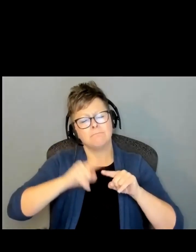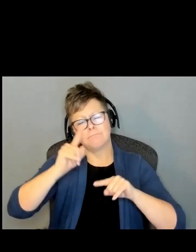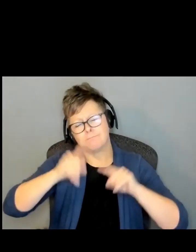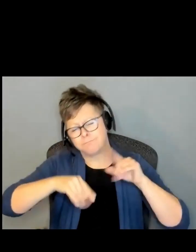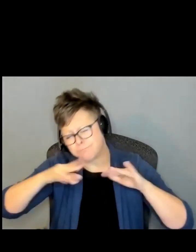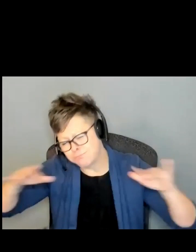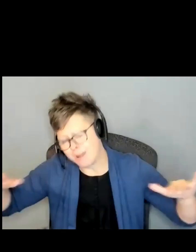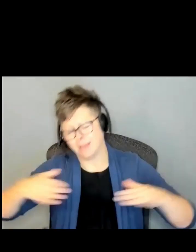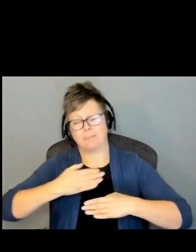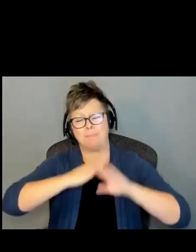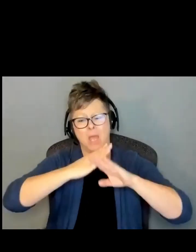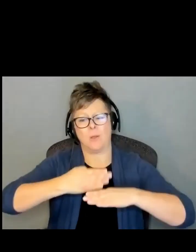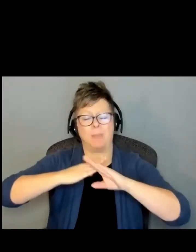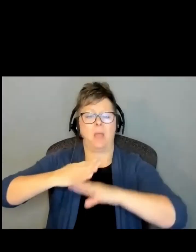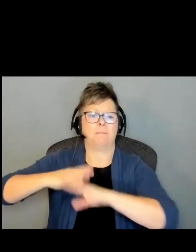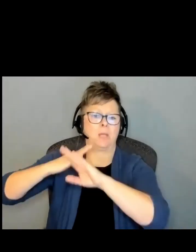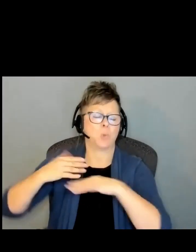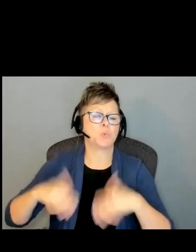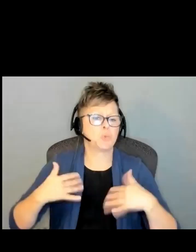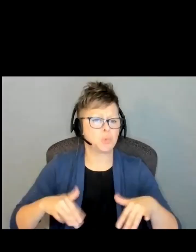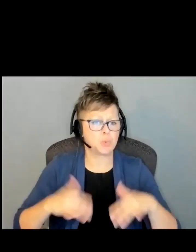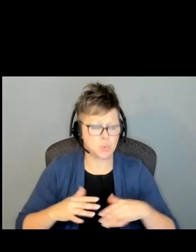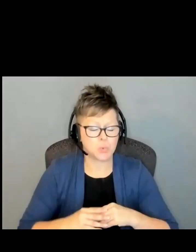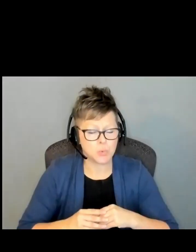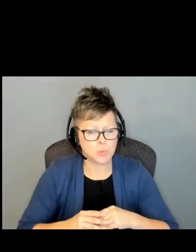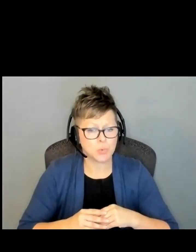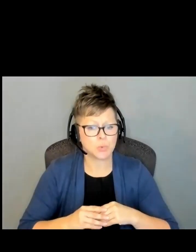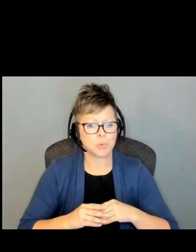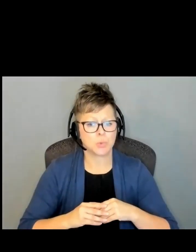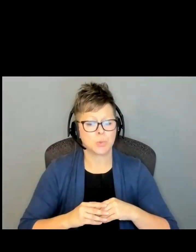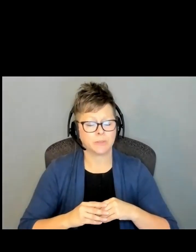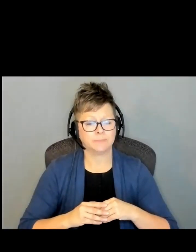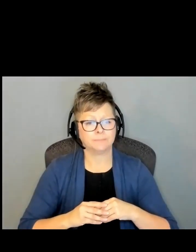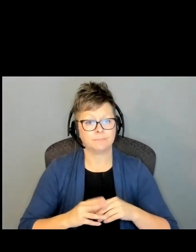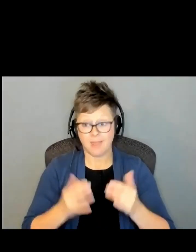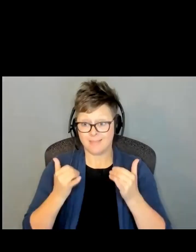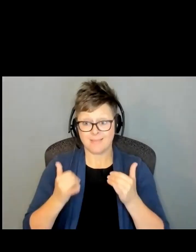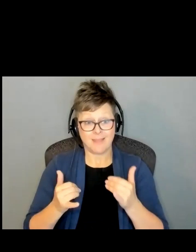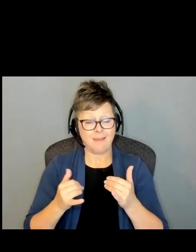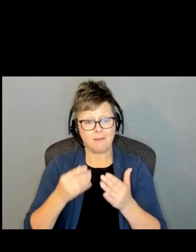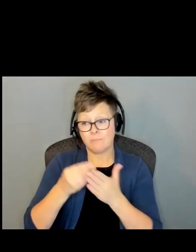The previous speaker just spoke right now of things like compensation.